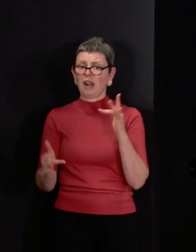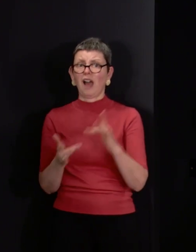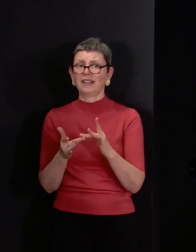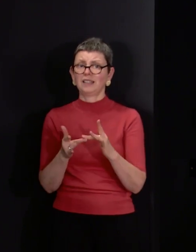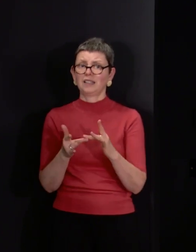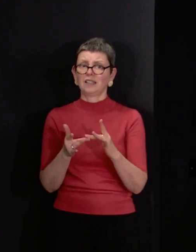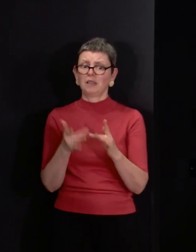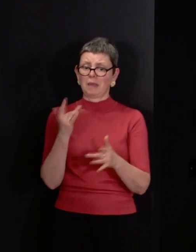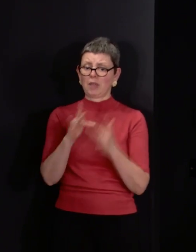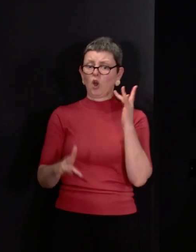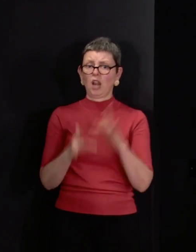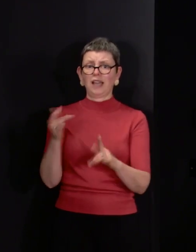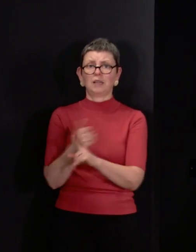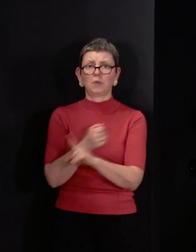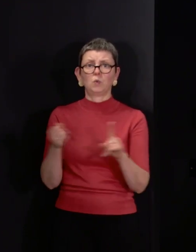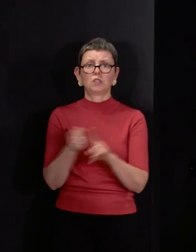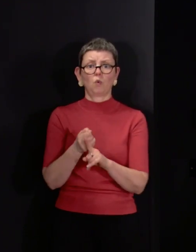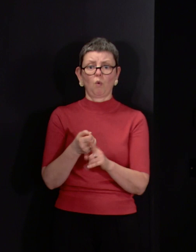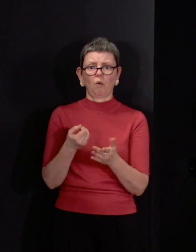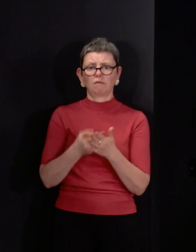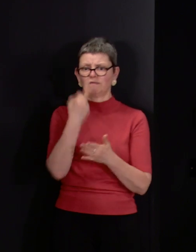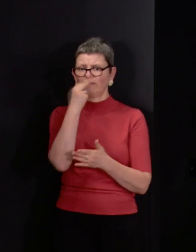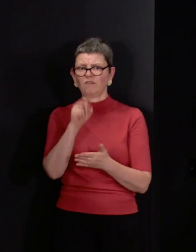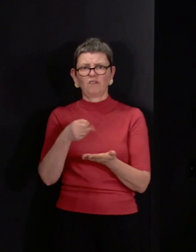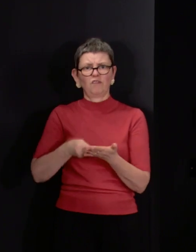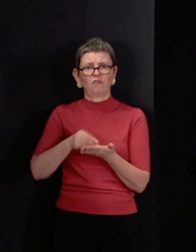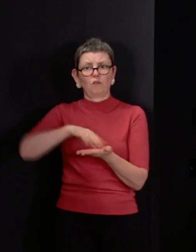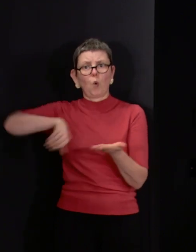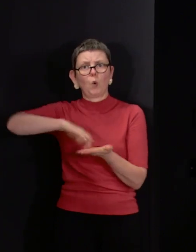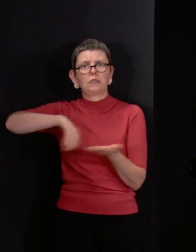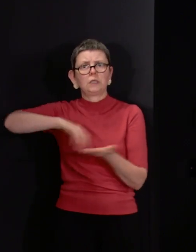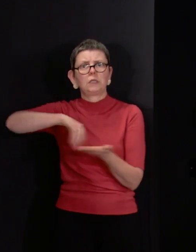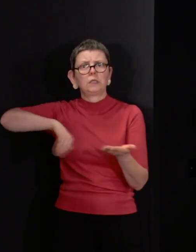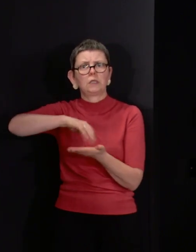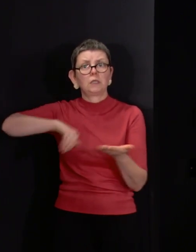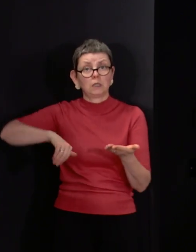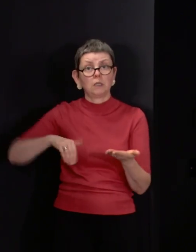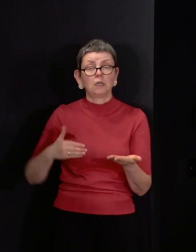exploited, people have been defrauded, and people who are perhaps are now new to the